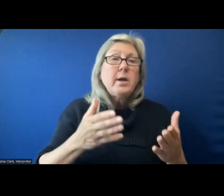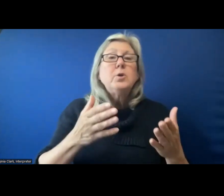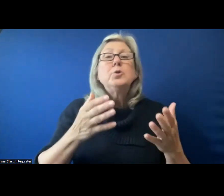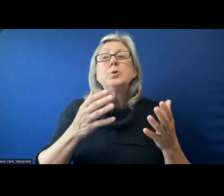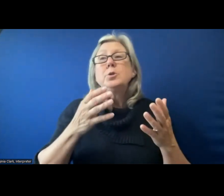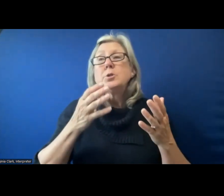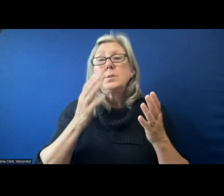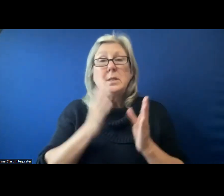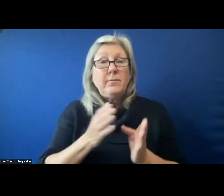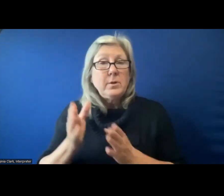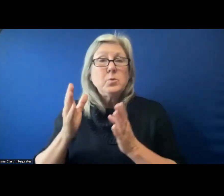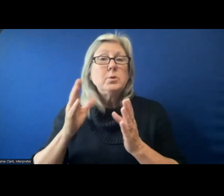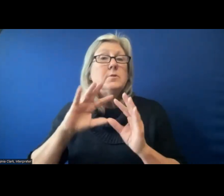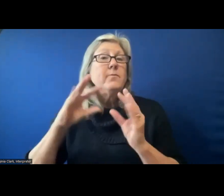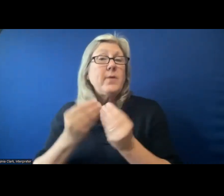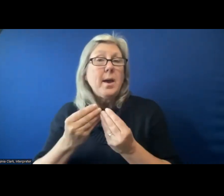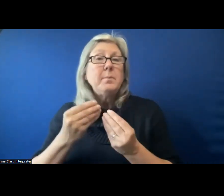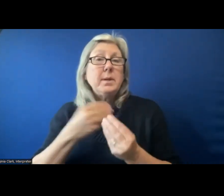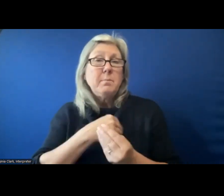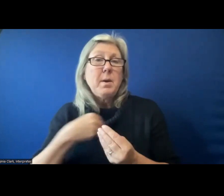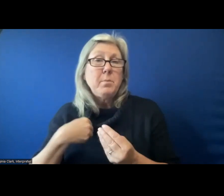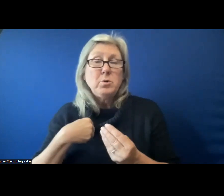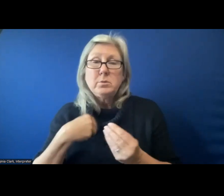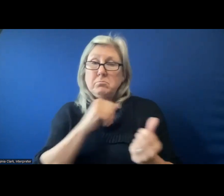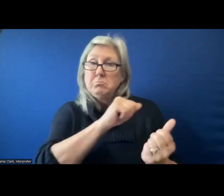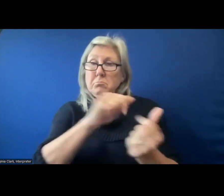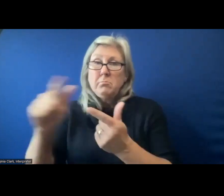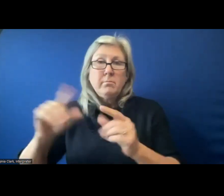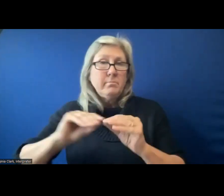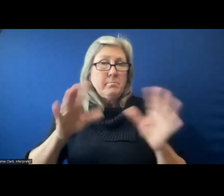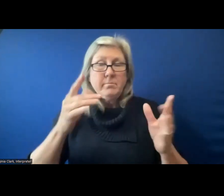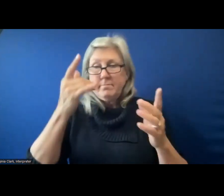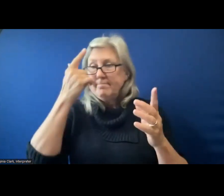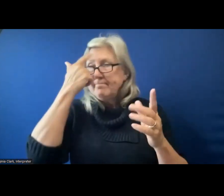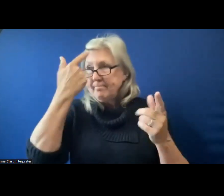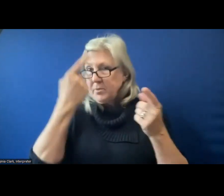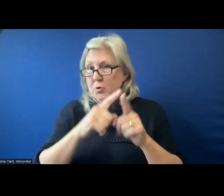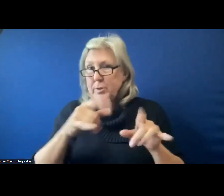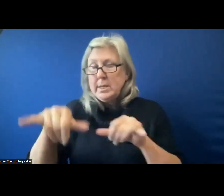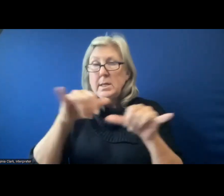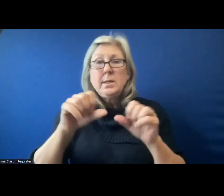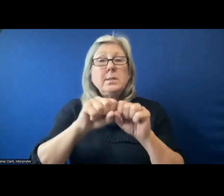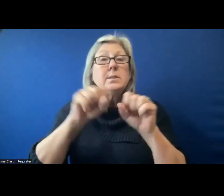across the board, there was a clear agreement that our system for people with IDD is overly